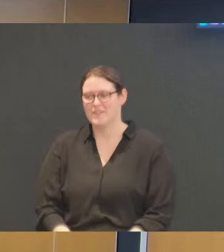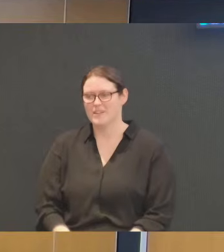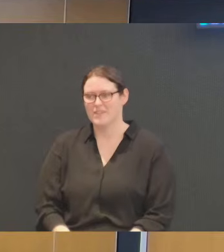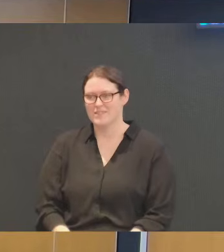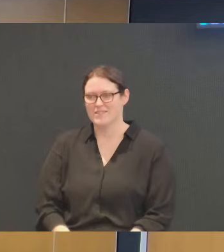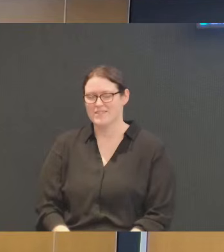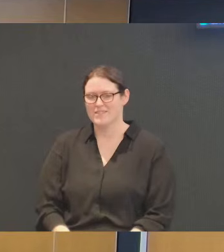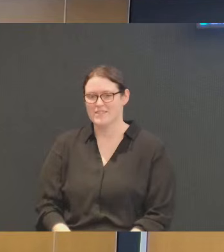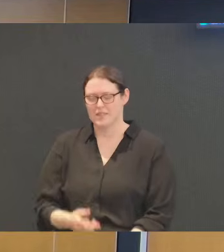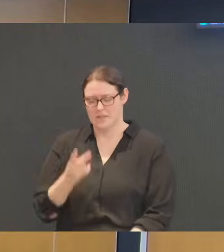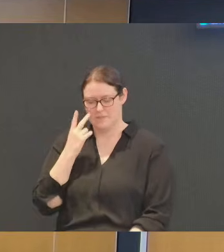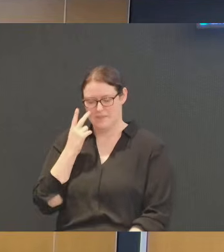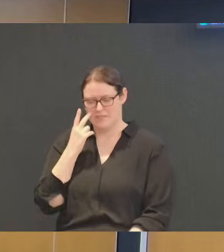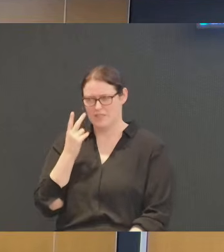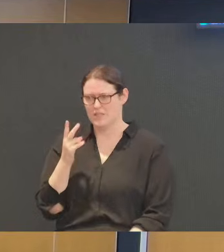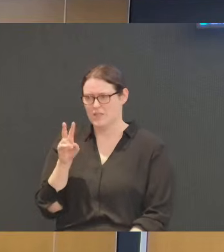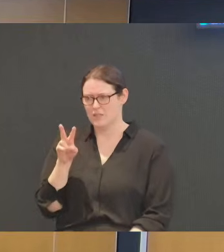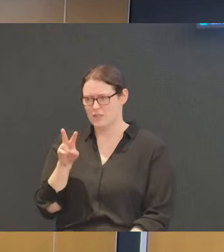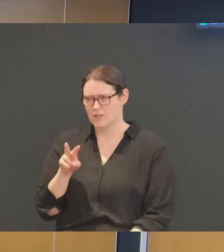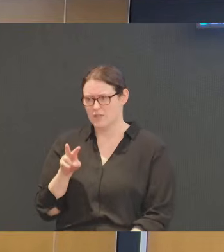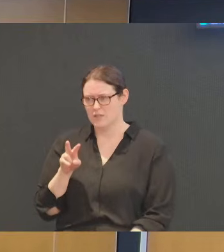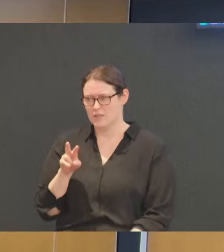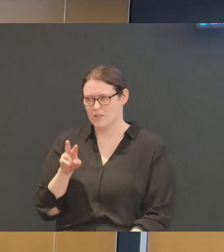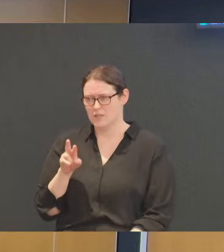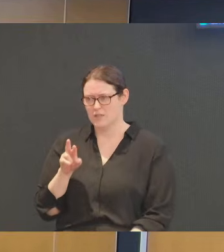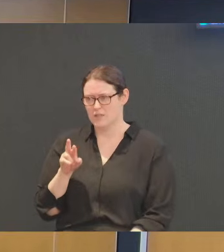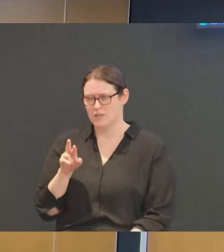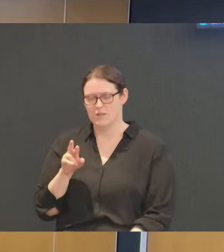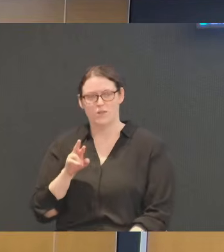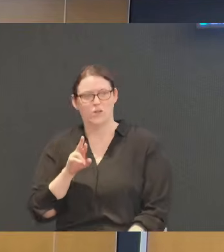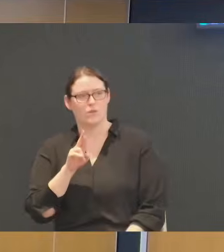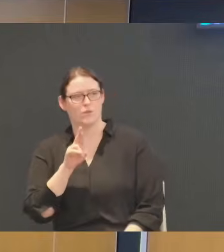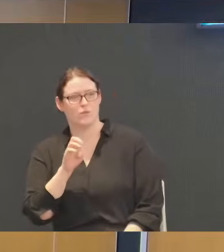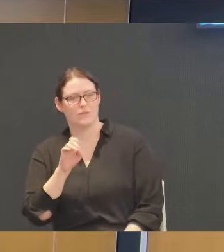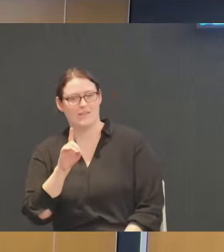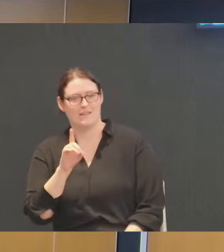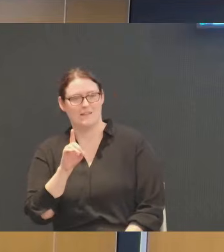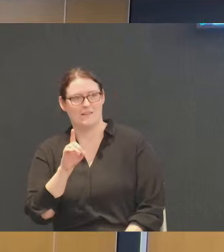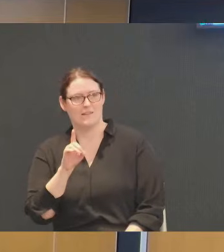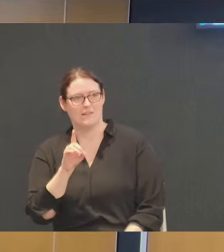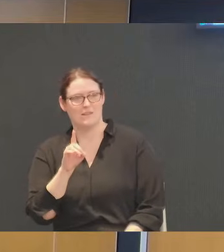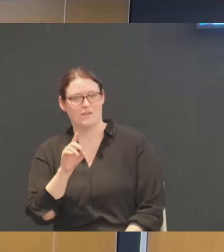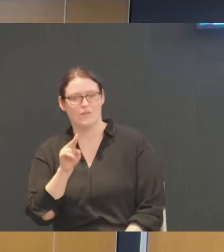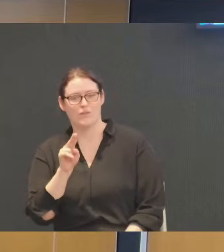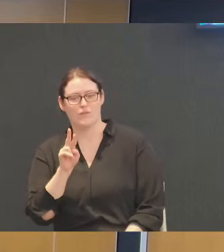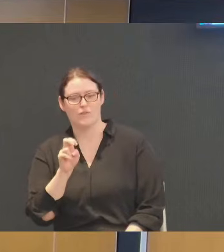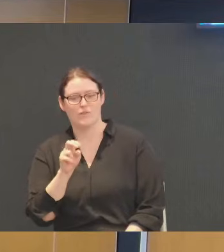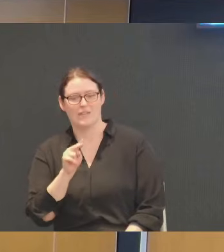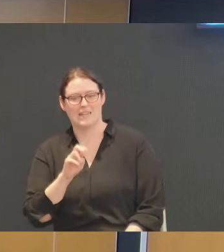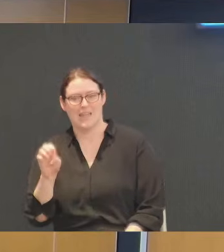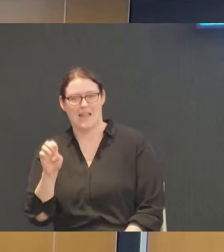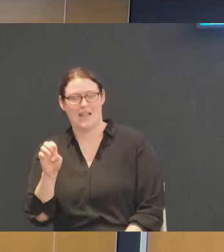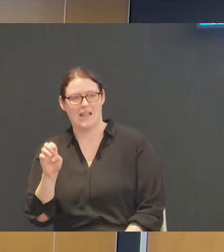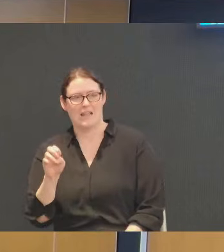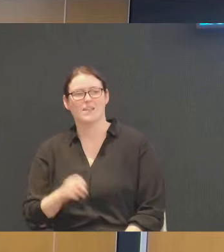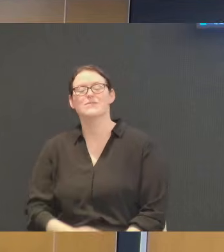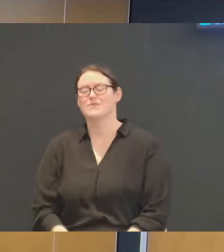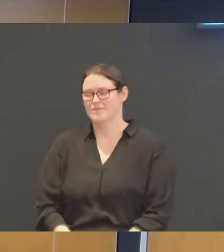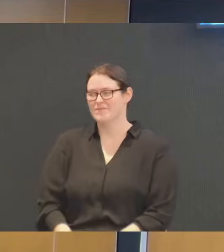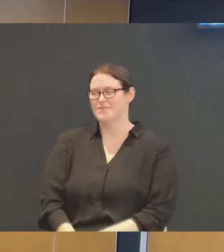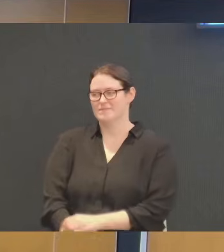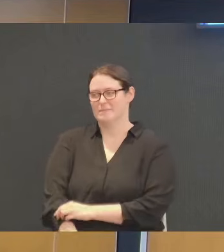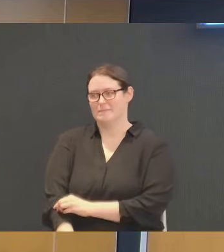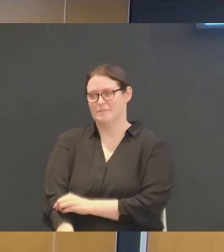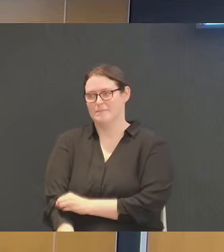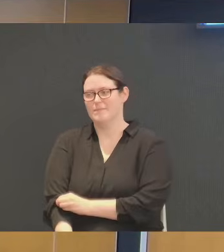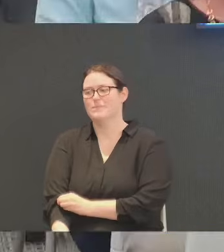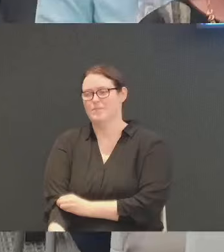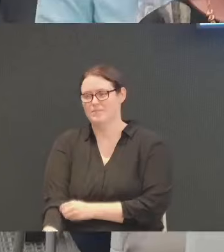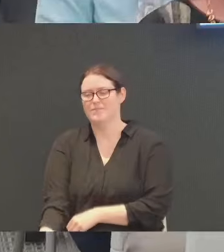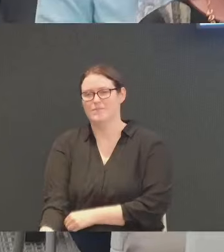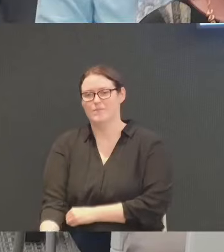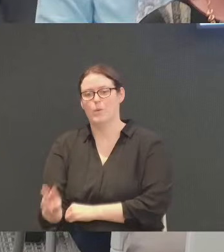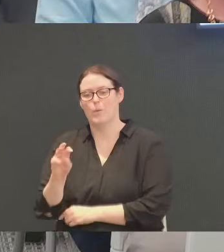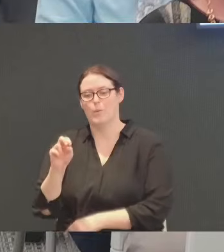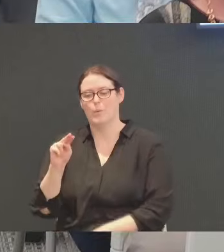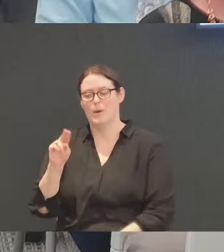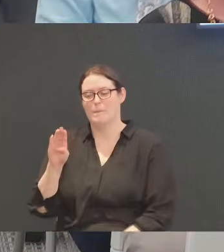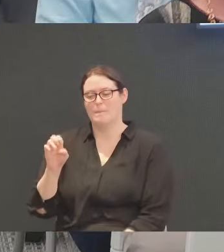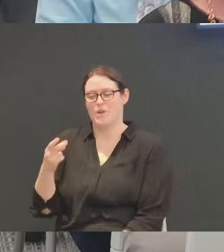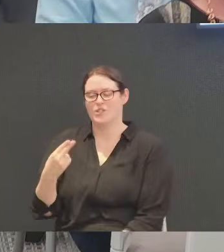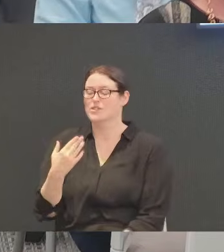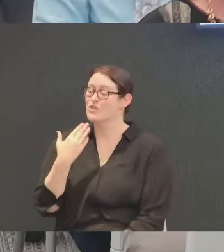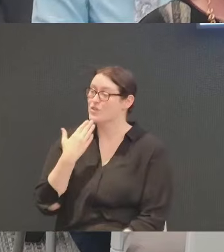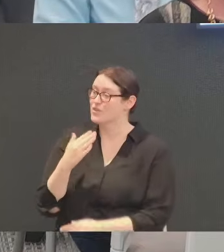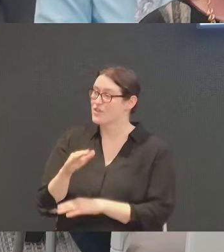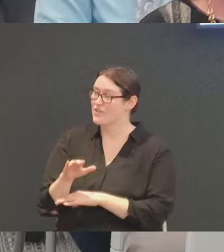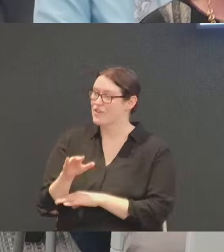let's see. Rince Windbush. Renee. Huh? Miss Renee. Okay. Renee. Okay. Good afternoon. Good afternoon,